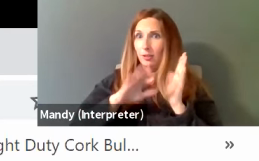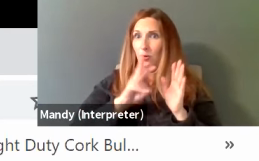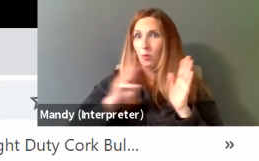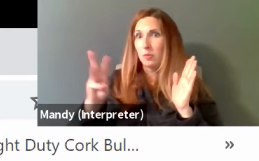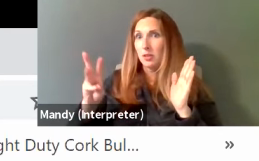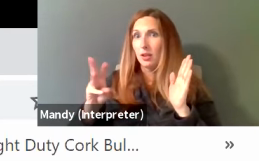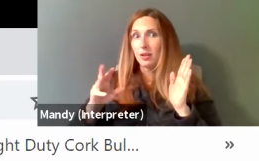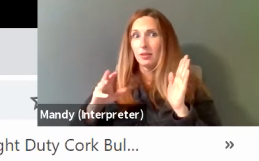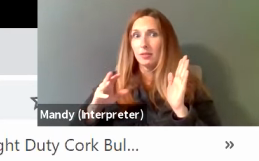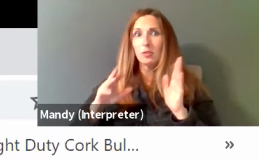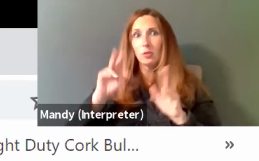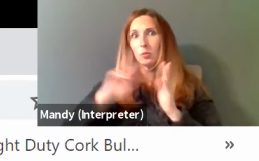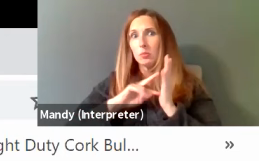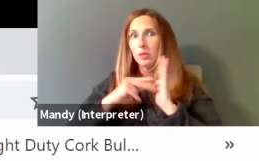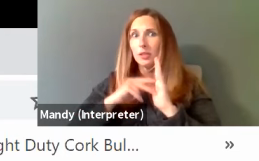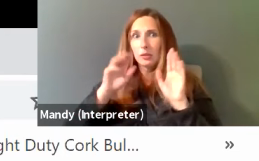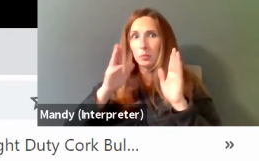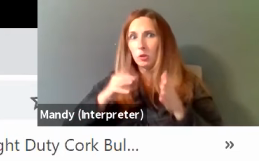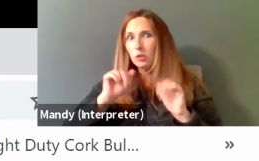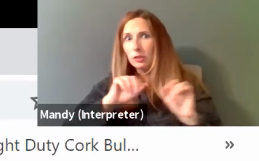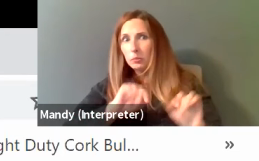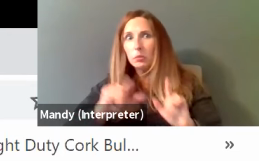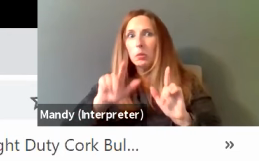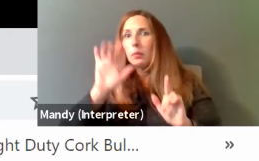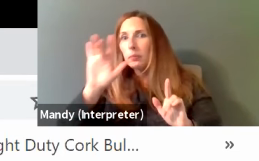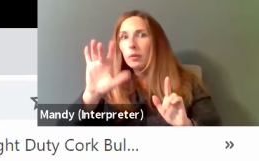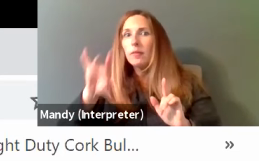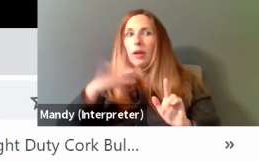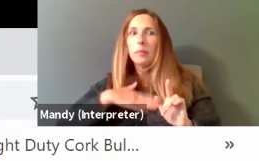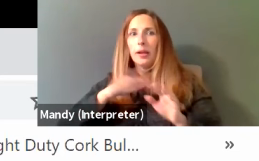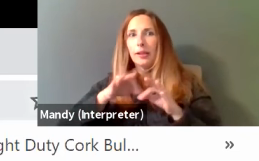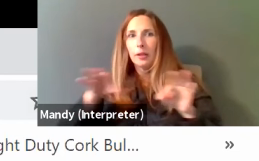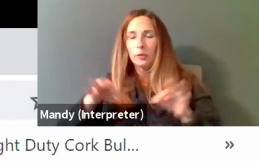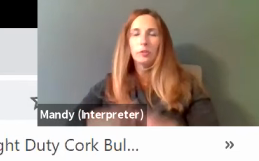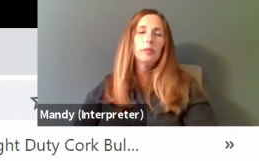And someone could pull it up at any time for some reason there.